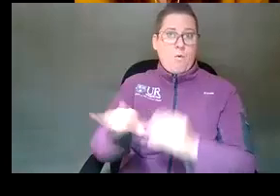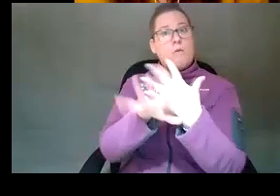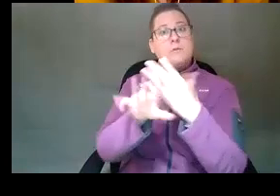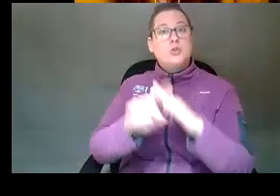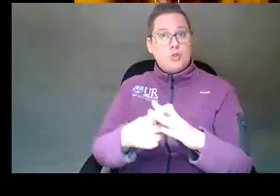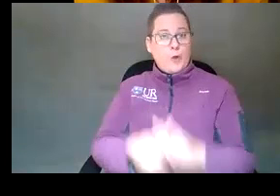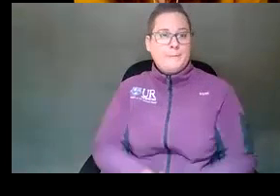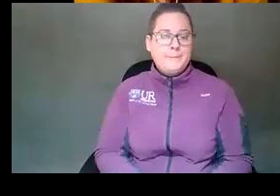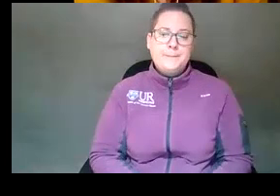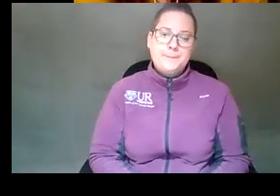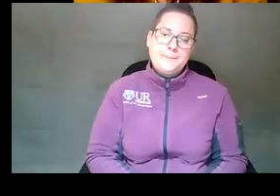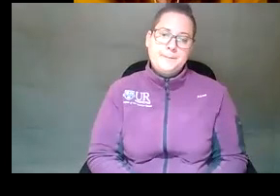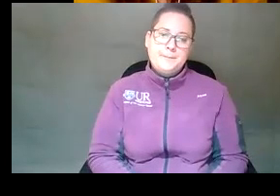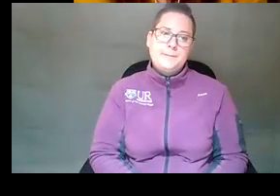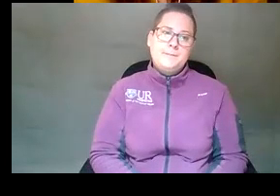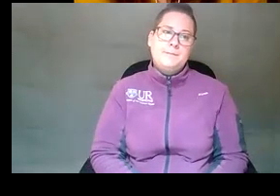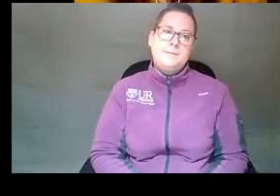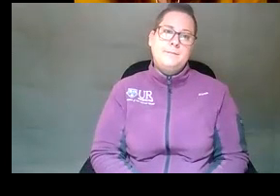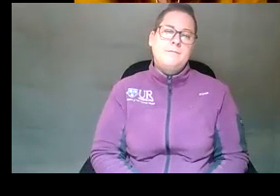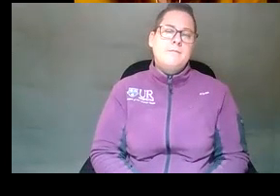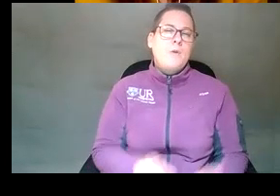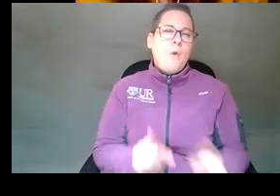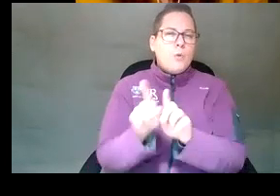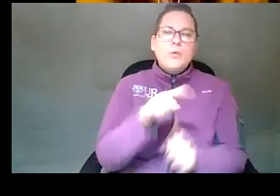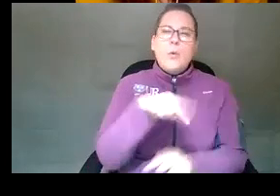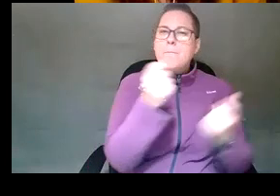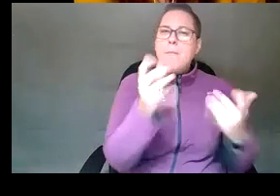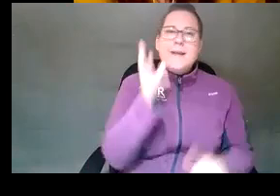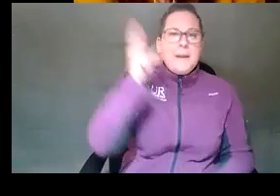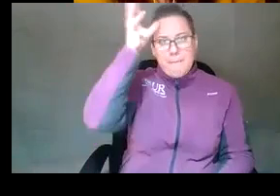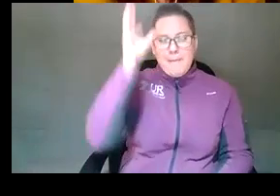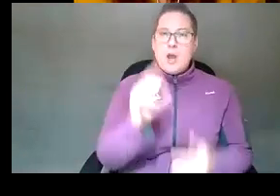of our caregiver responses had indicated was kind of taking that assessment of your environment